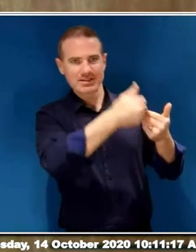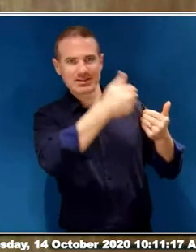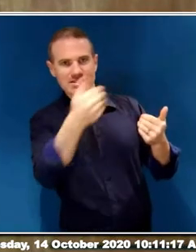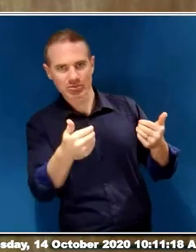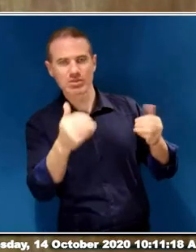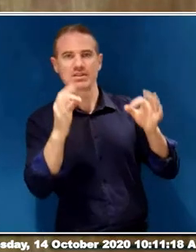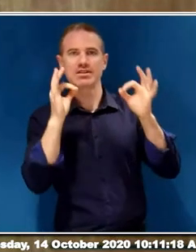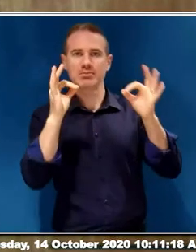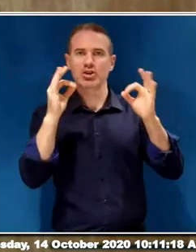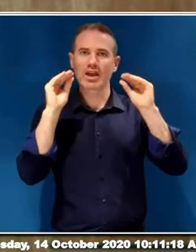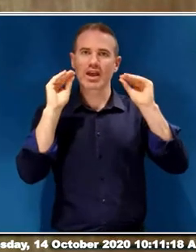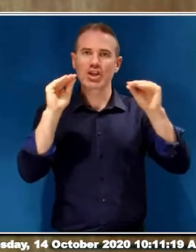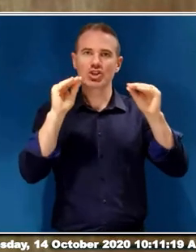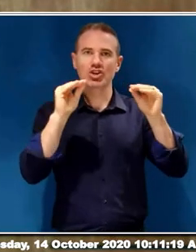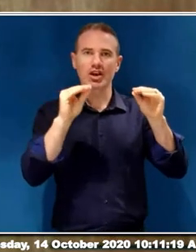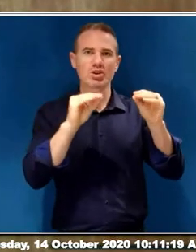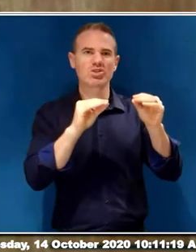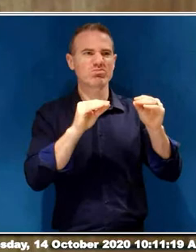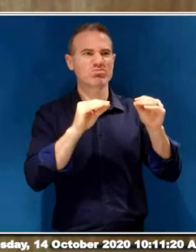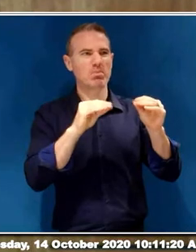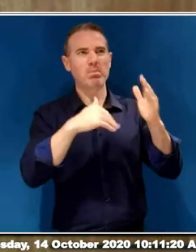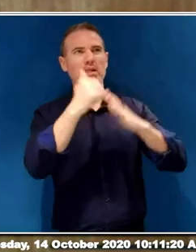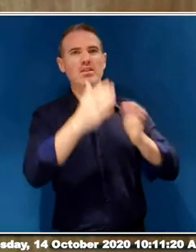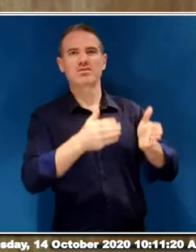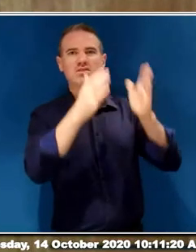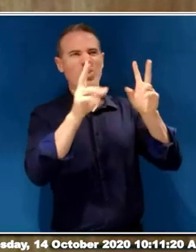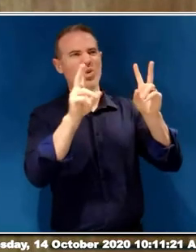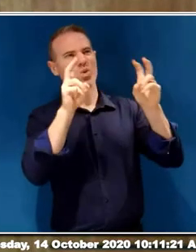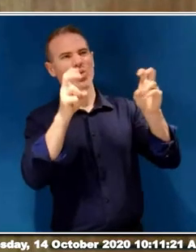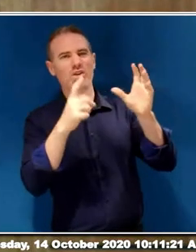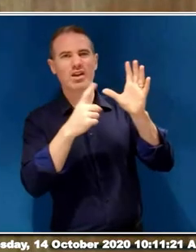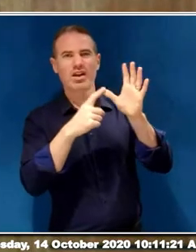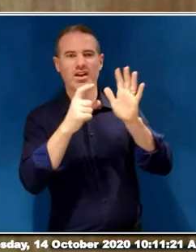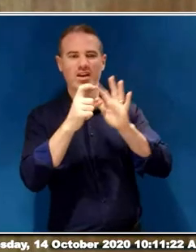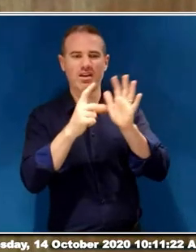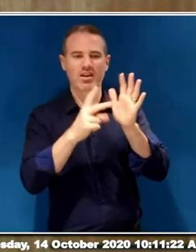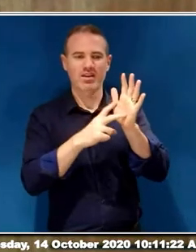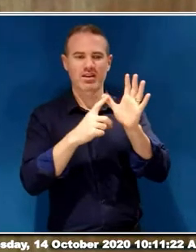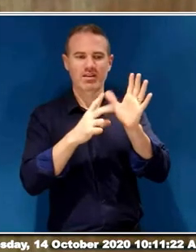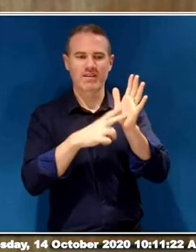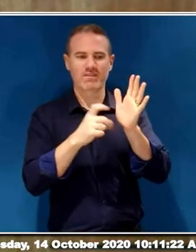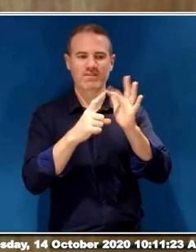“advancement centre”, where students that needed to be there on a full-time